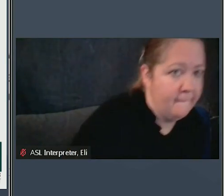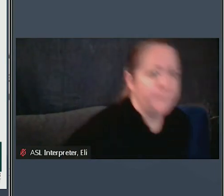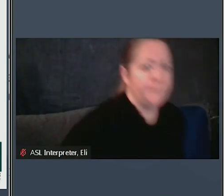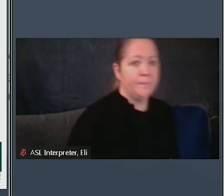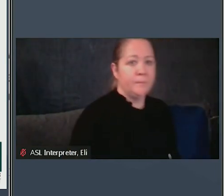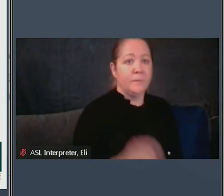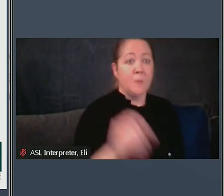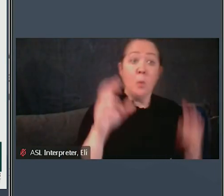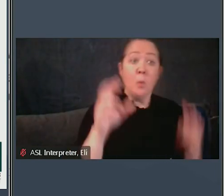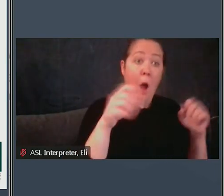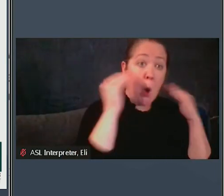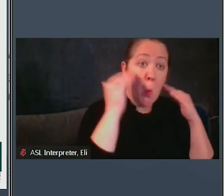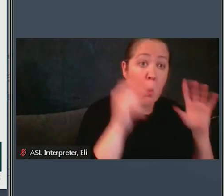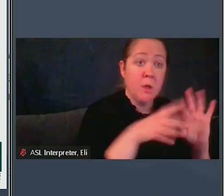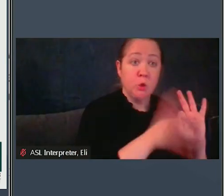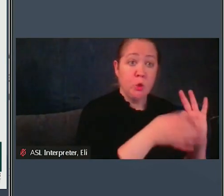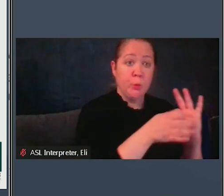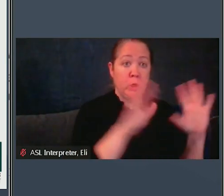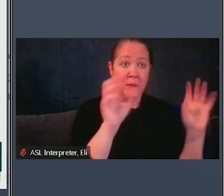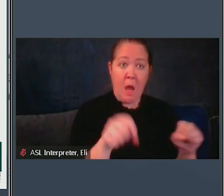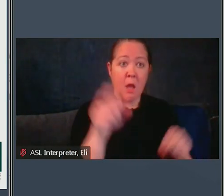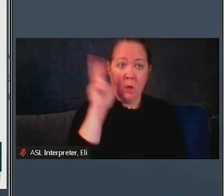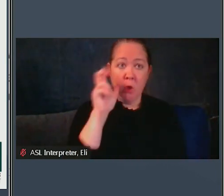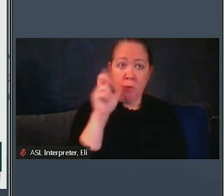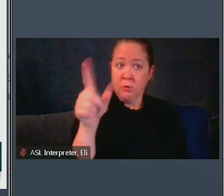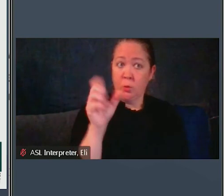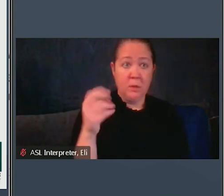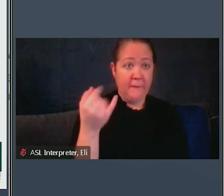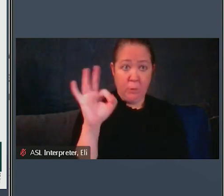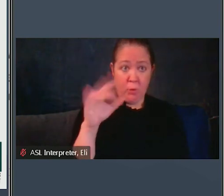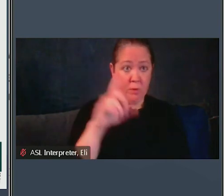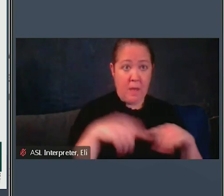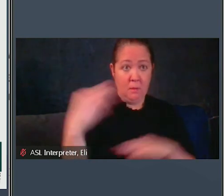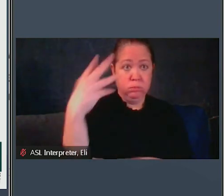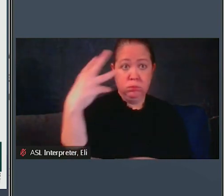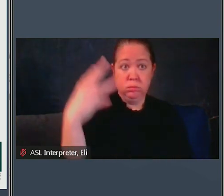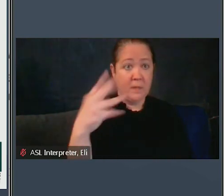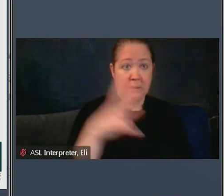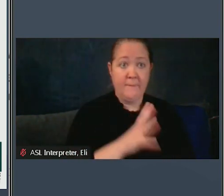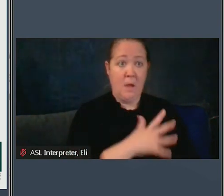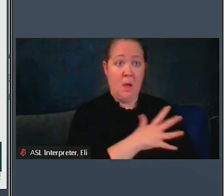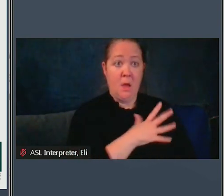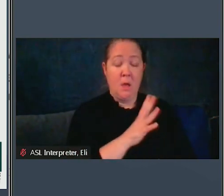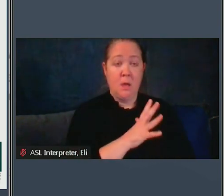She can hear you. So if you can't it's okay. Okay. I'm not. Sure. That's fine. That's fine.